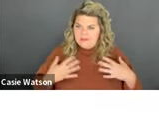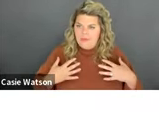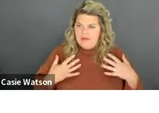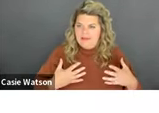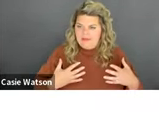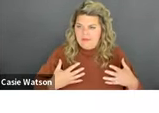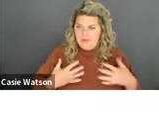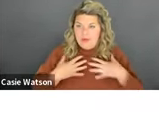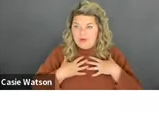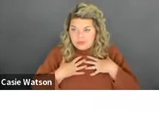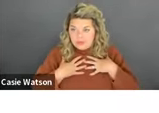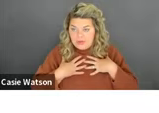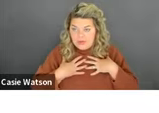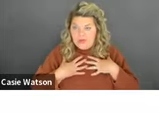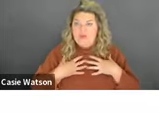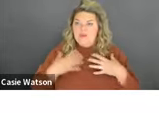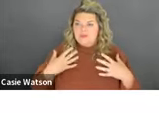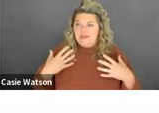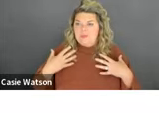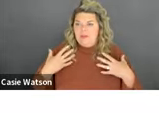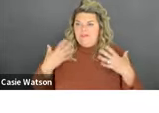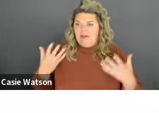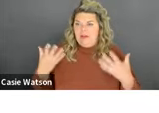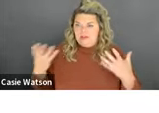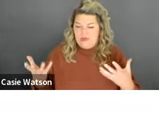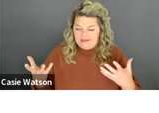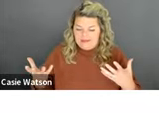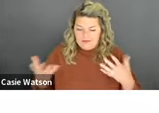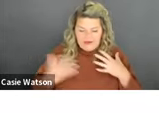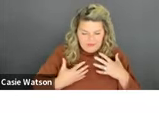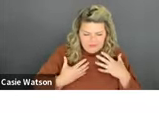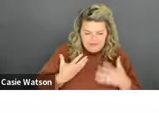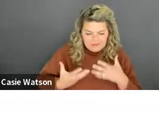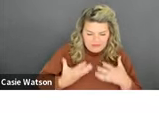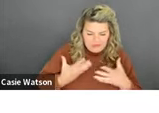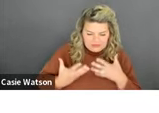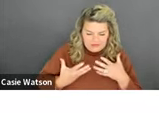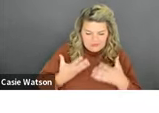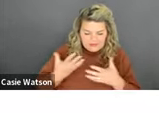for someone in the Deaf community or an interpreter. You'll see us being very expressive. So I don't know if that's what the question